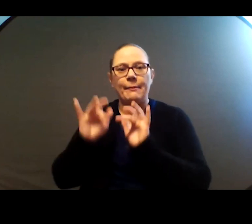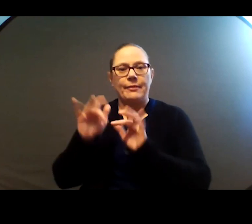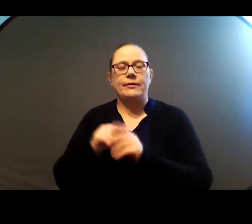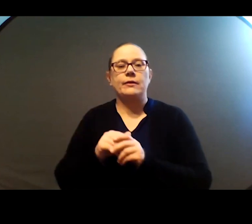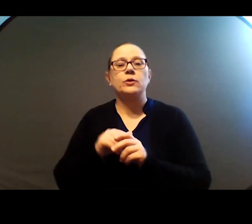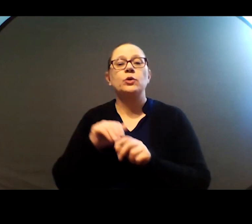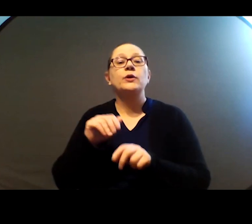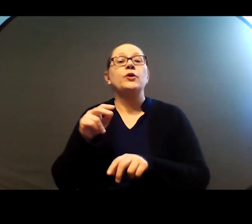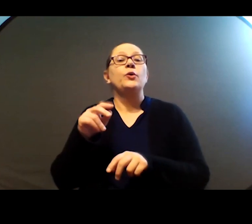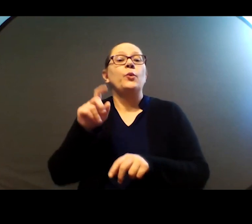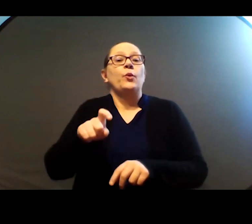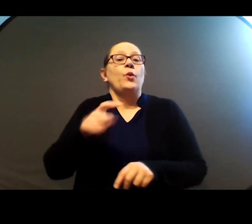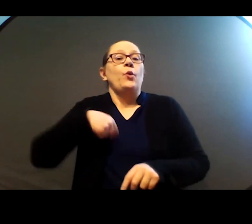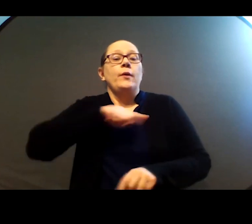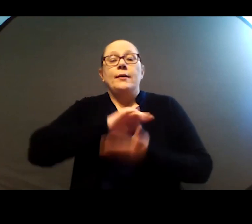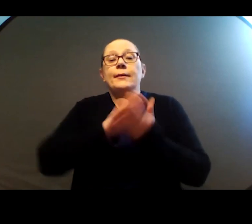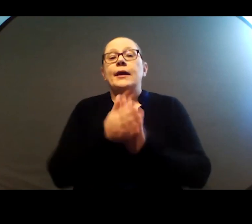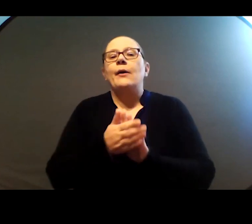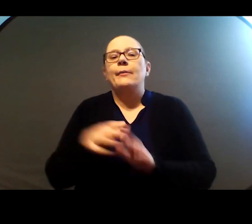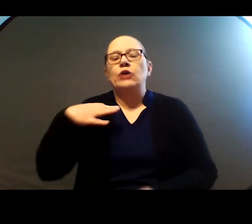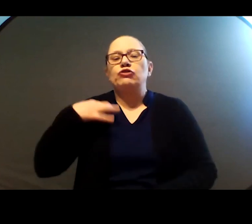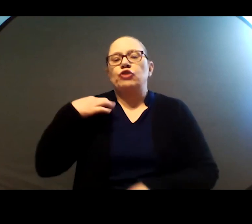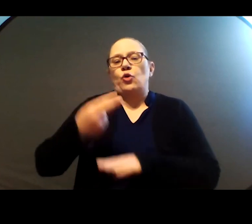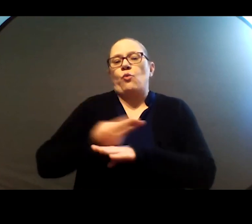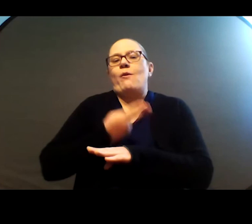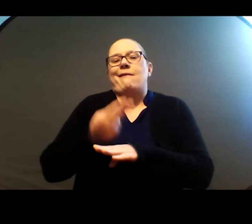society that's really looking out for the welfare of the most vulnerable people so